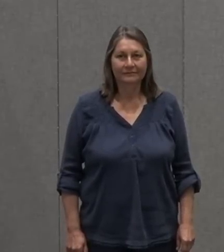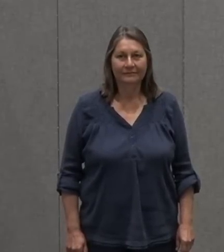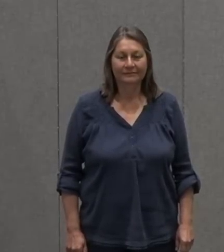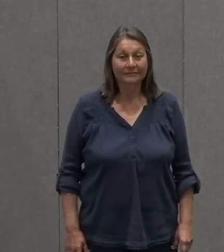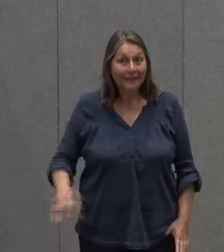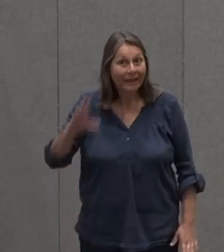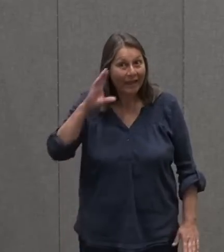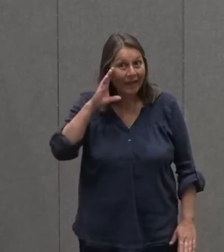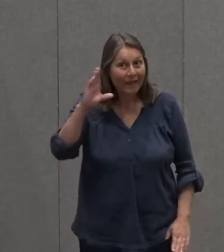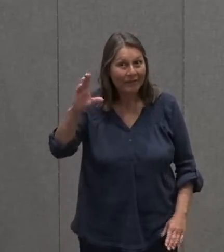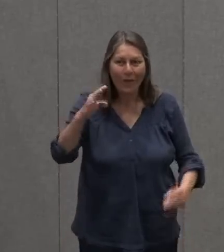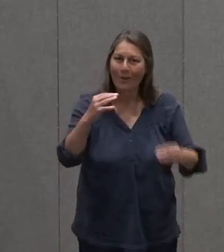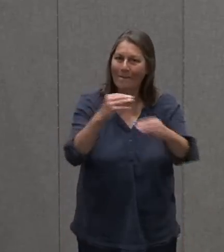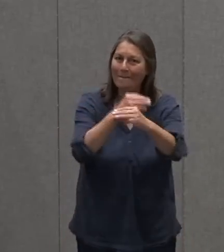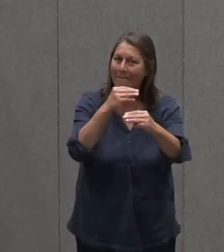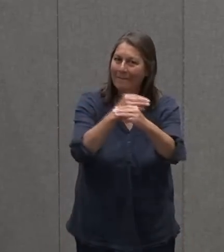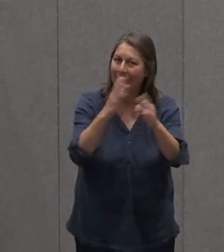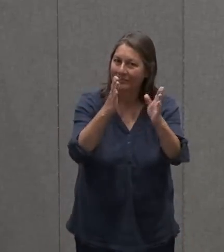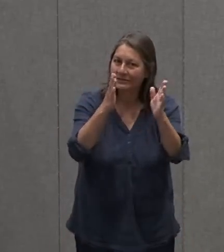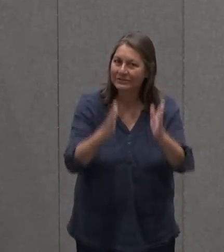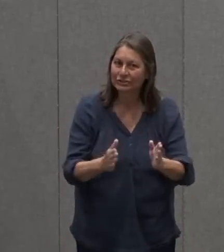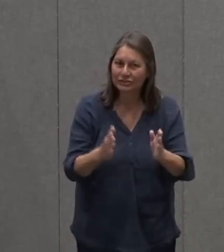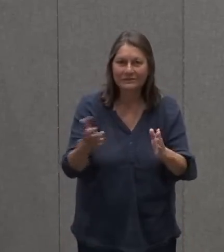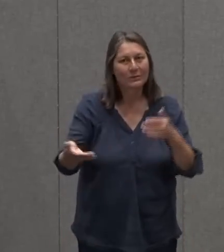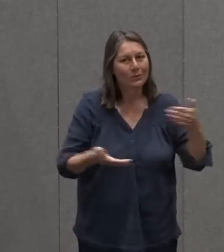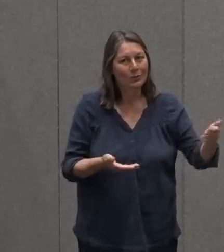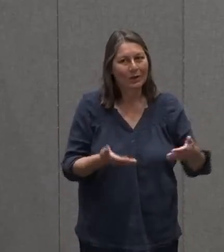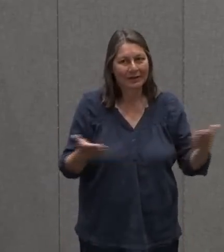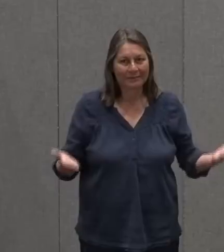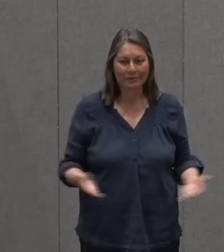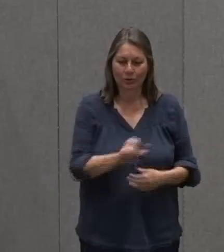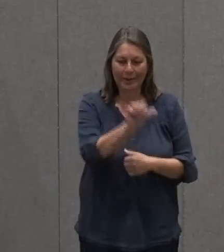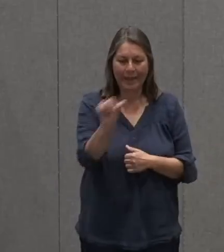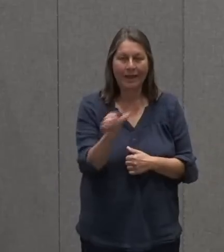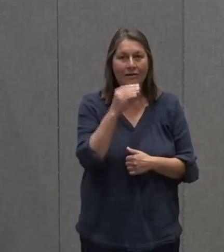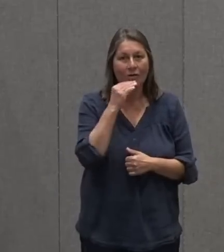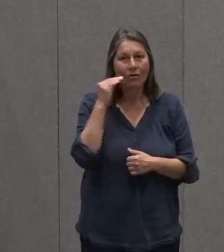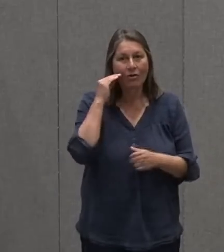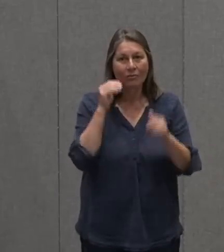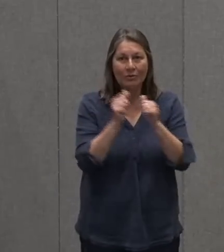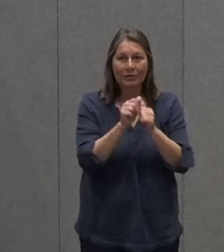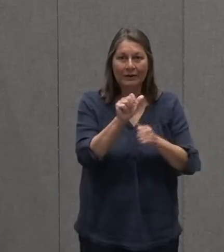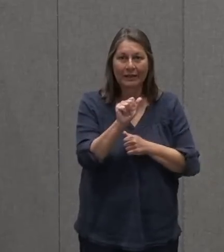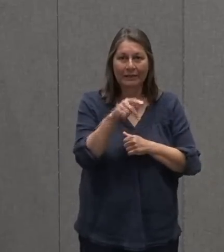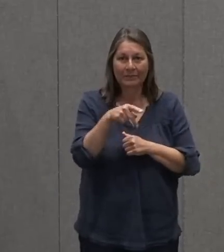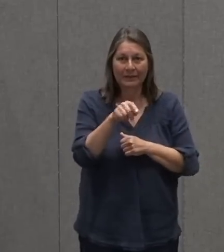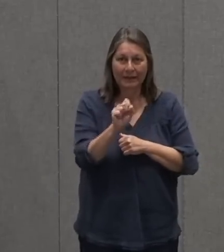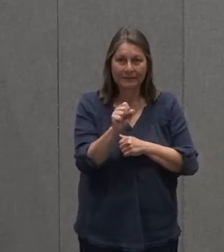Hello mathematicians and welcome to @Home With APS. I am Mrs. Sears.